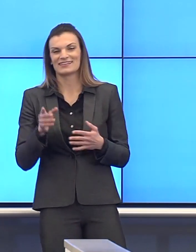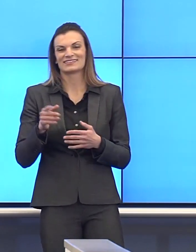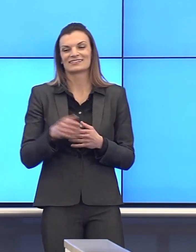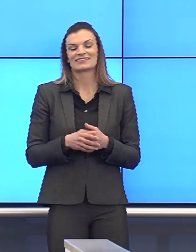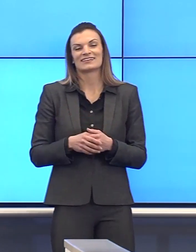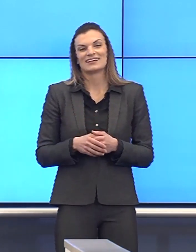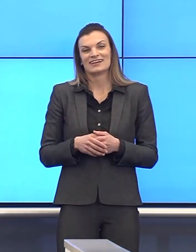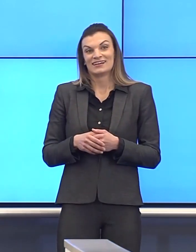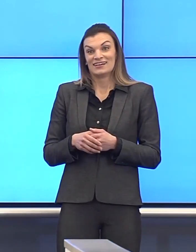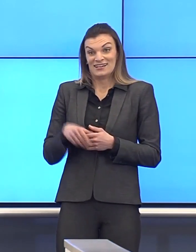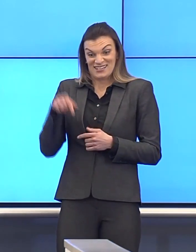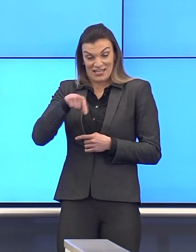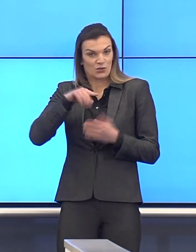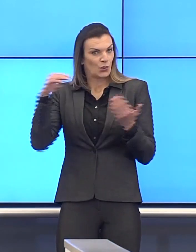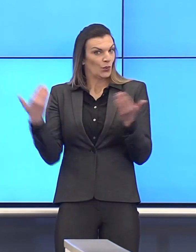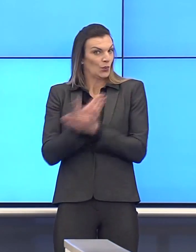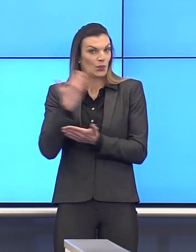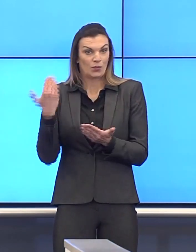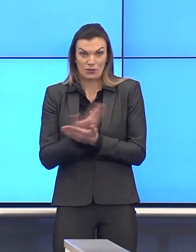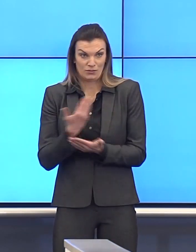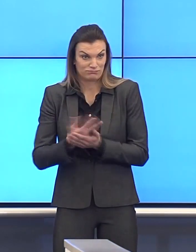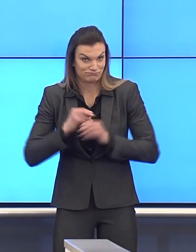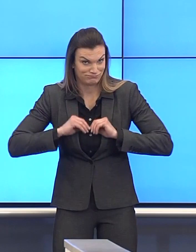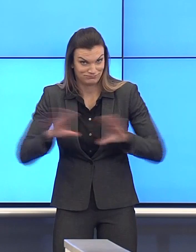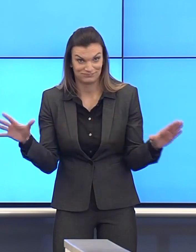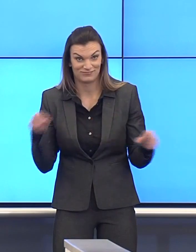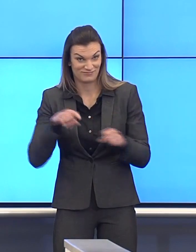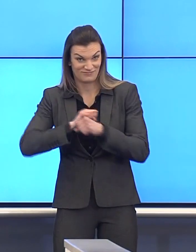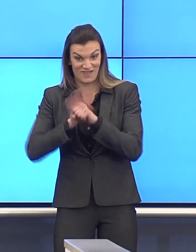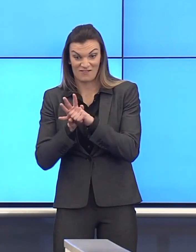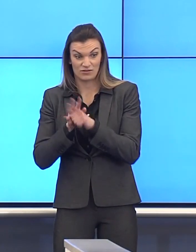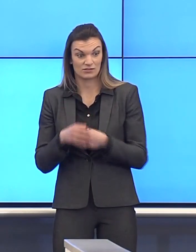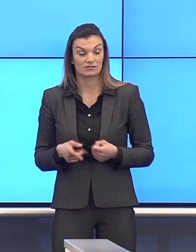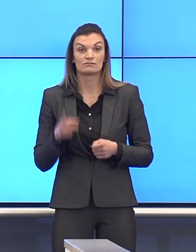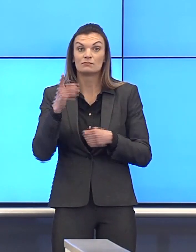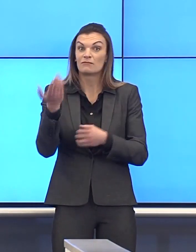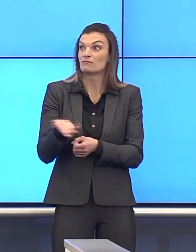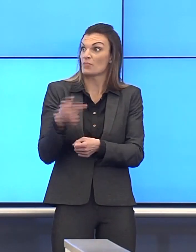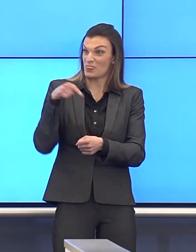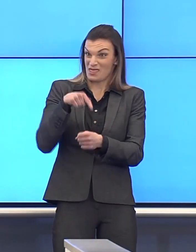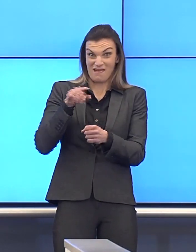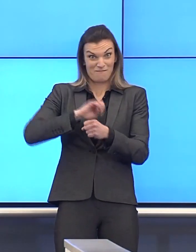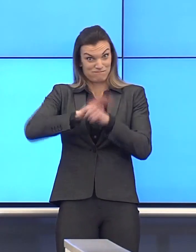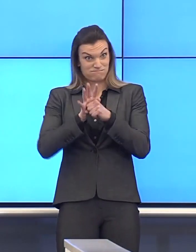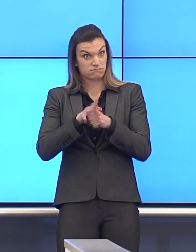THEN IF YOU WANT TO ADD SOMETHING, FEEL KNOW, DR. J. YOU KNOW, THIS IS A NOVEL VIRUS,